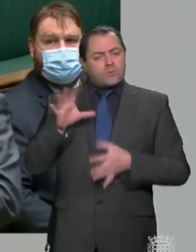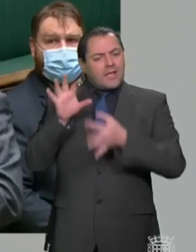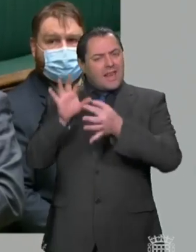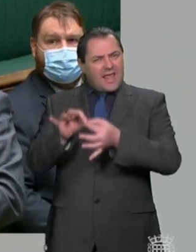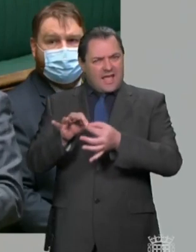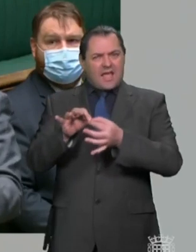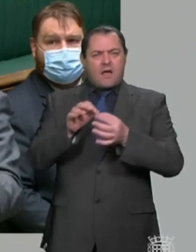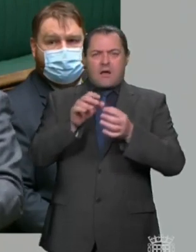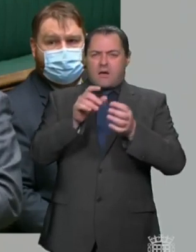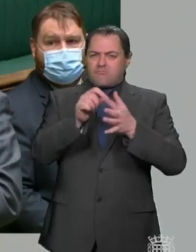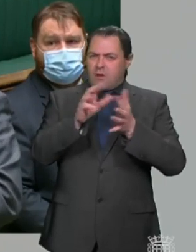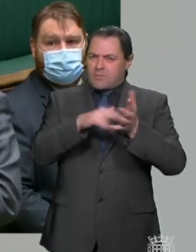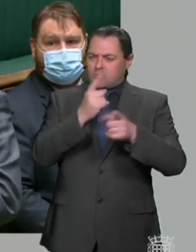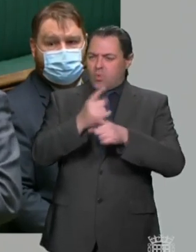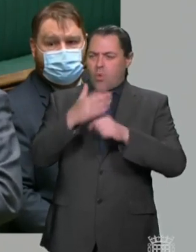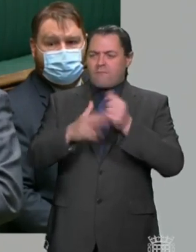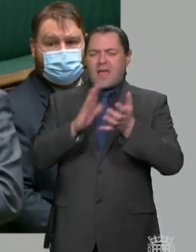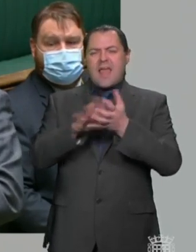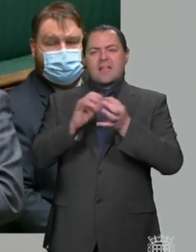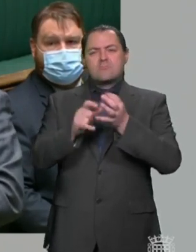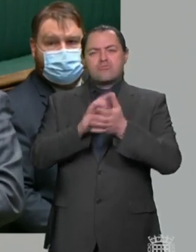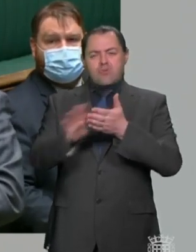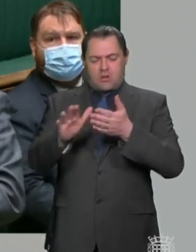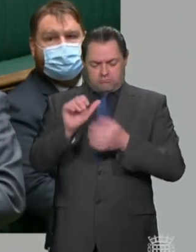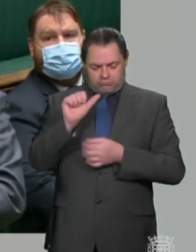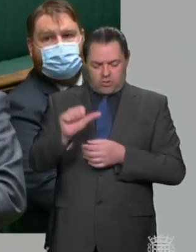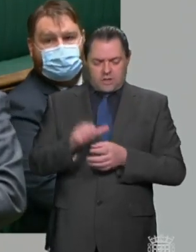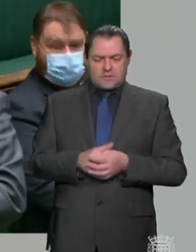remarks on those seeking justice for Hillsborough? To quote the song, “You’ll Never Walk Alone.”